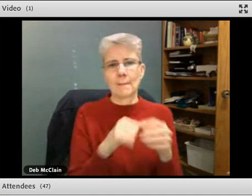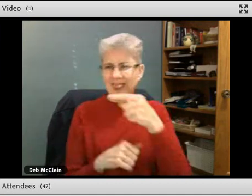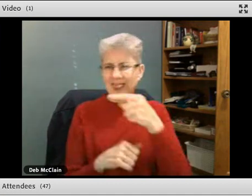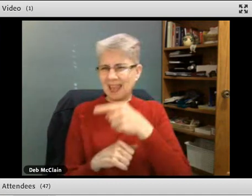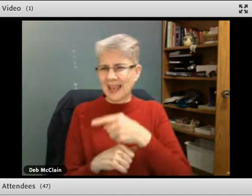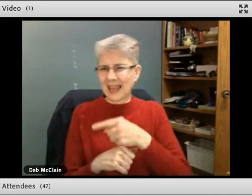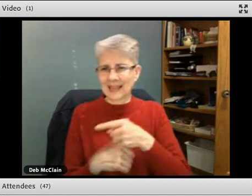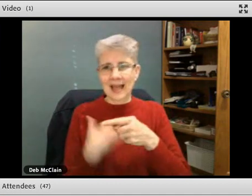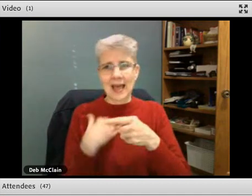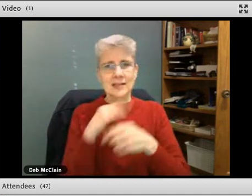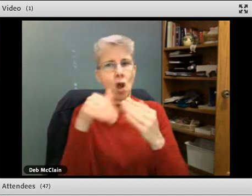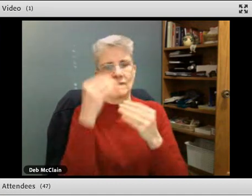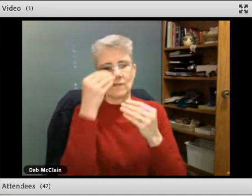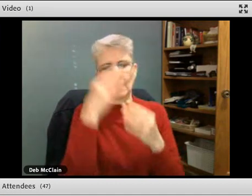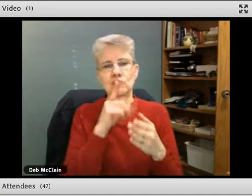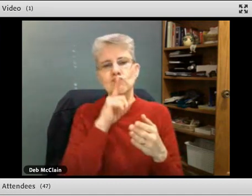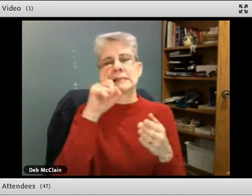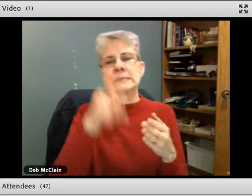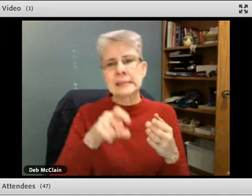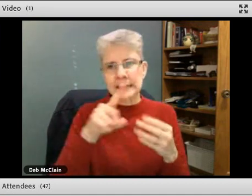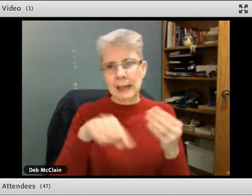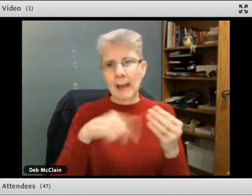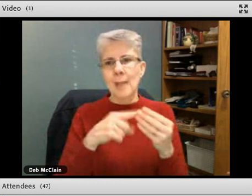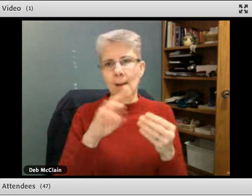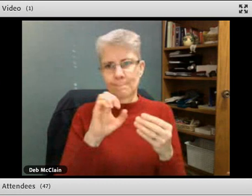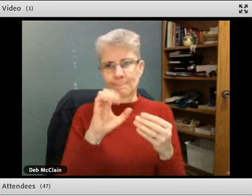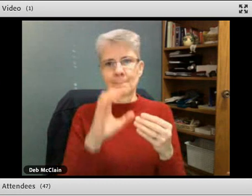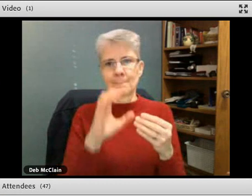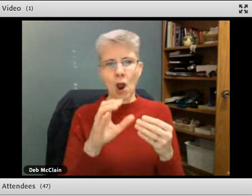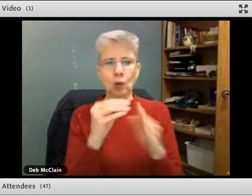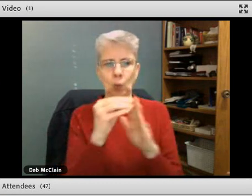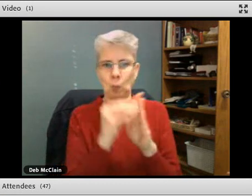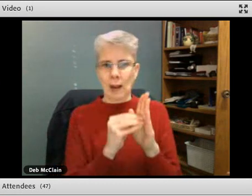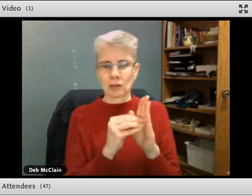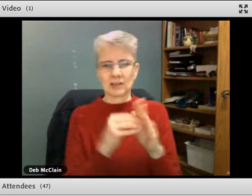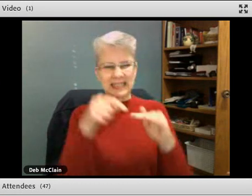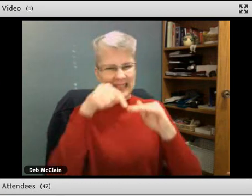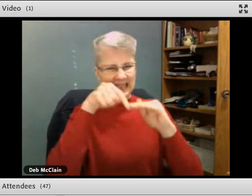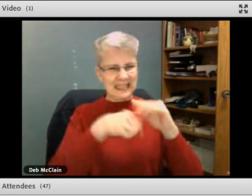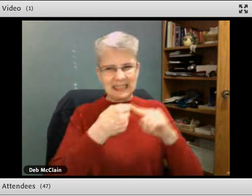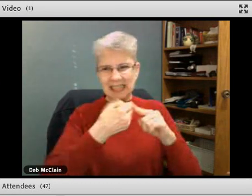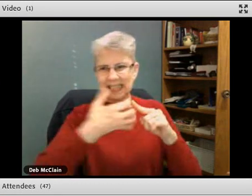and like I said, it's extremely detailed, every little bit. And, too, you have to remember